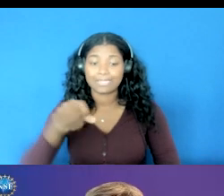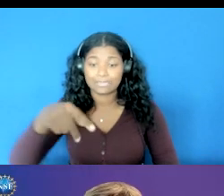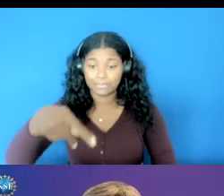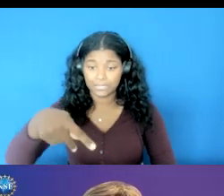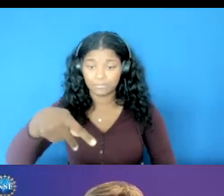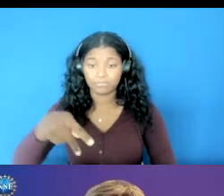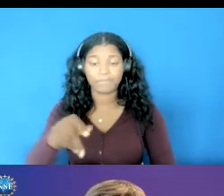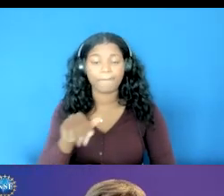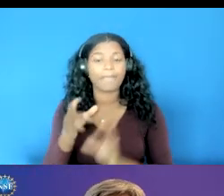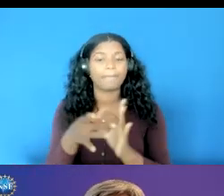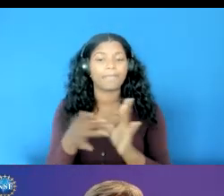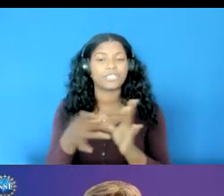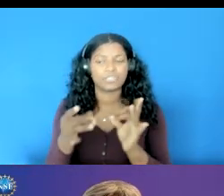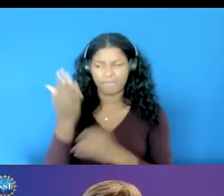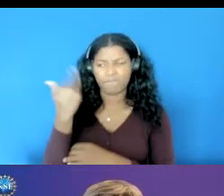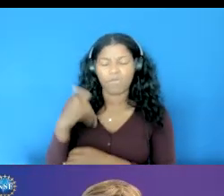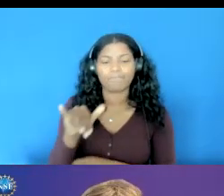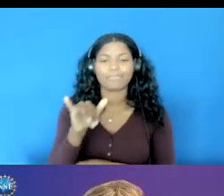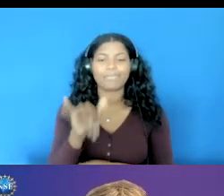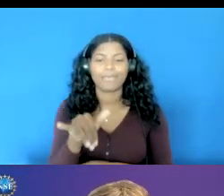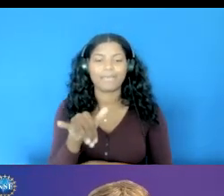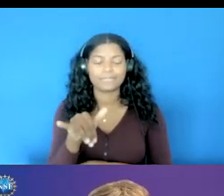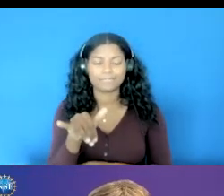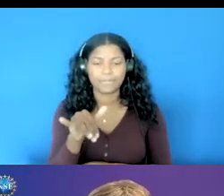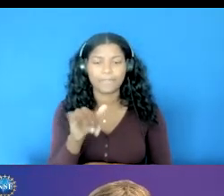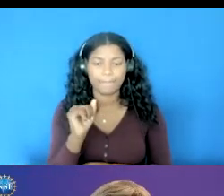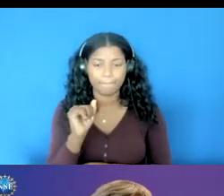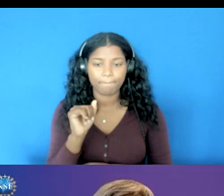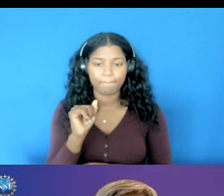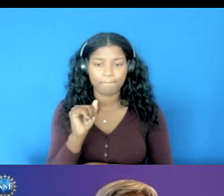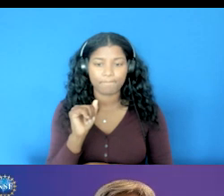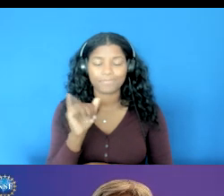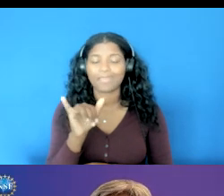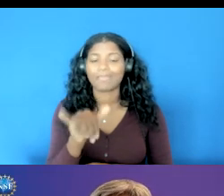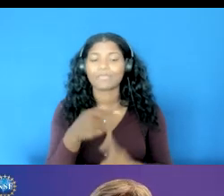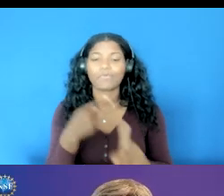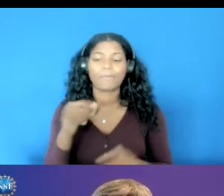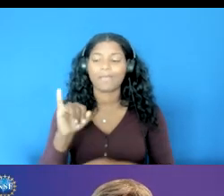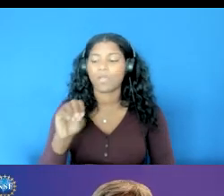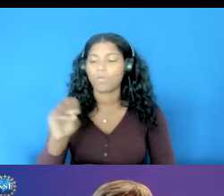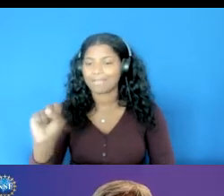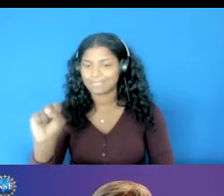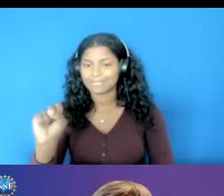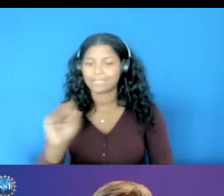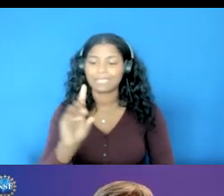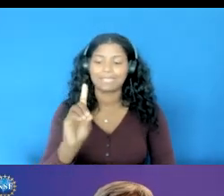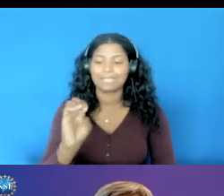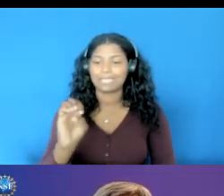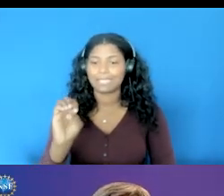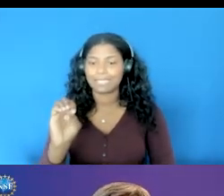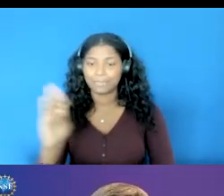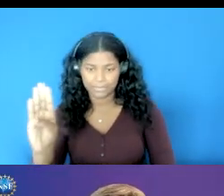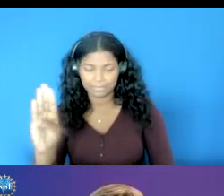I mentioned this one earlier, this is jointly sponsored by IOS and DEB.